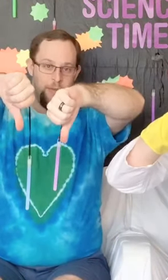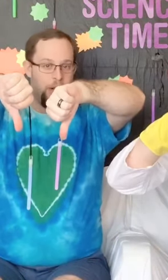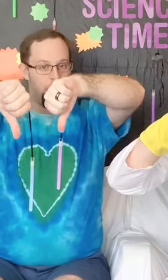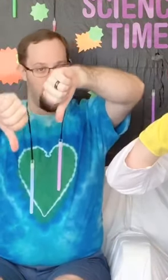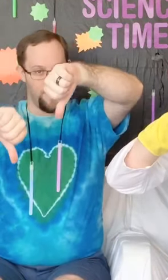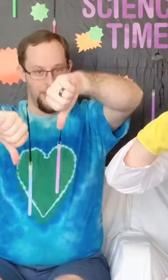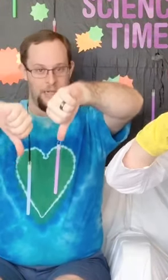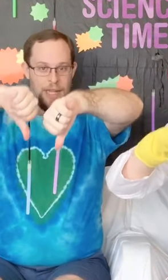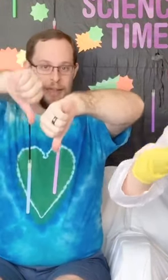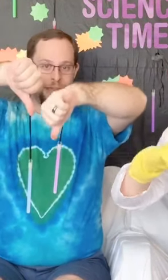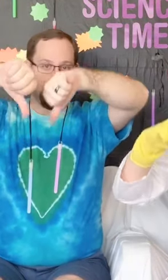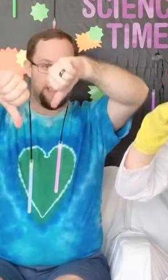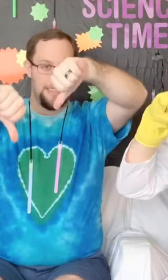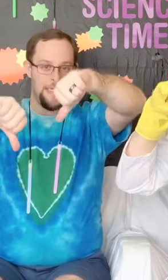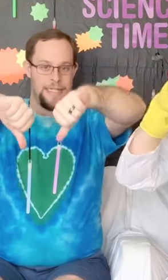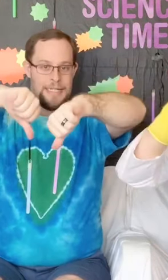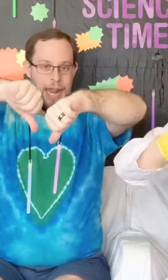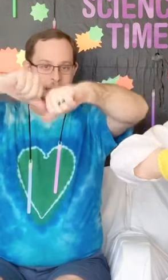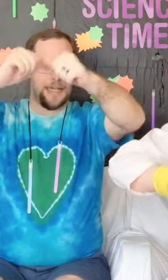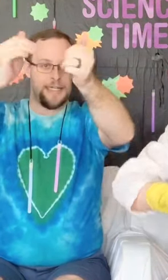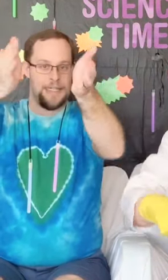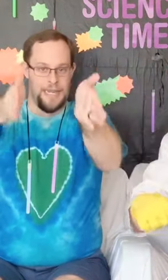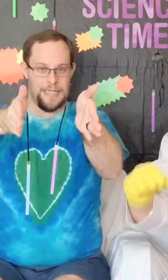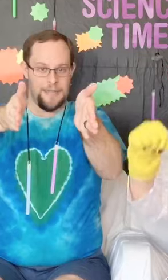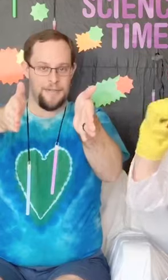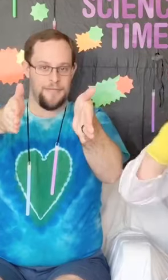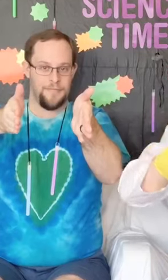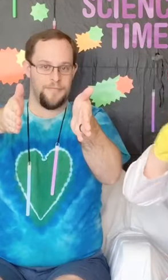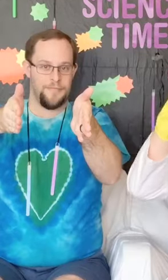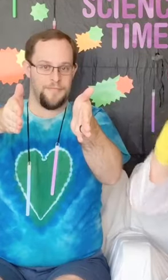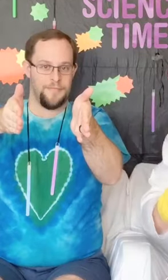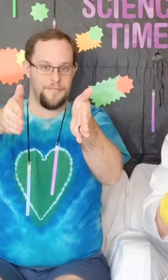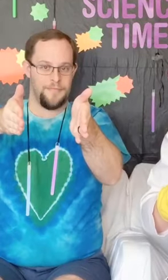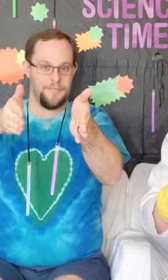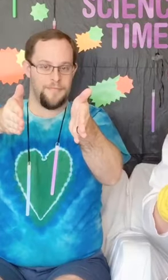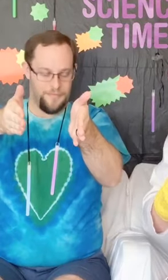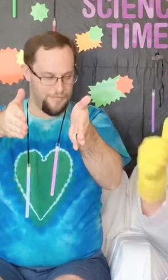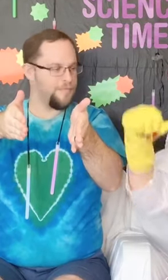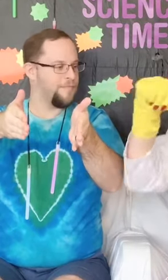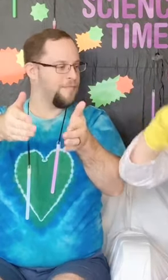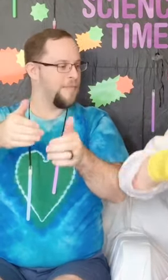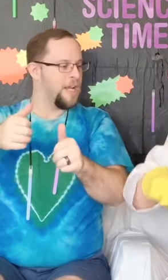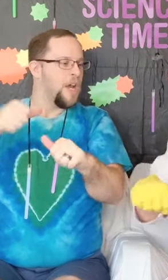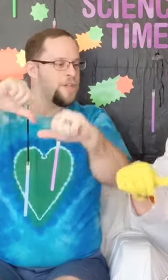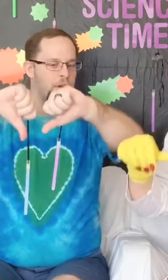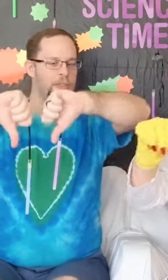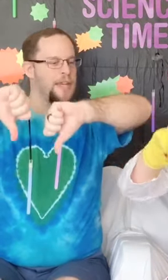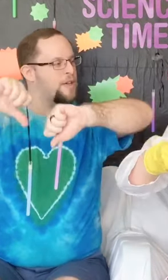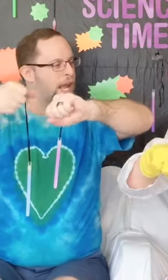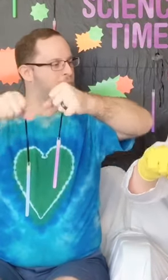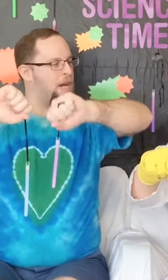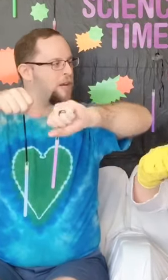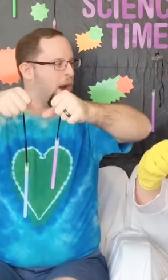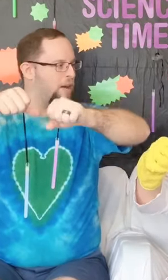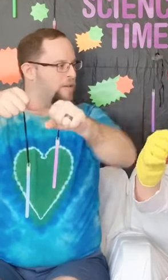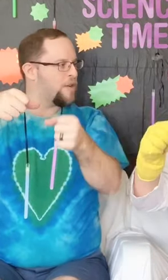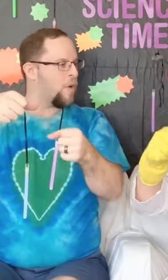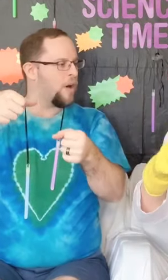gonna shift them a little bit. "Scientist." CALI: "Scientist." So, why are we doing this? AARON: So, these are like beaker bottles, or